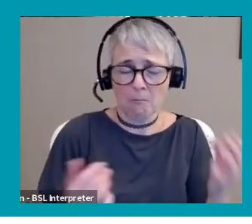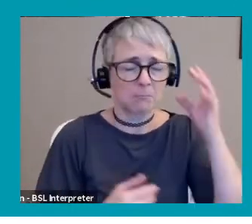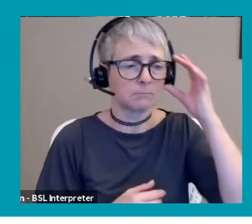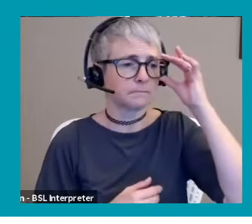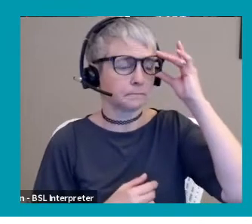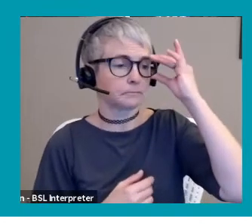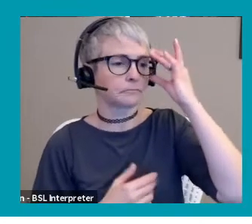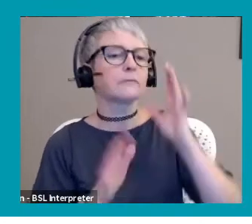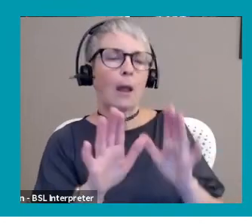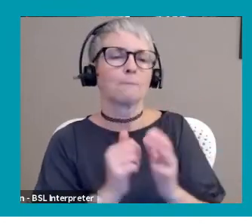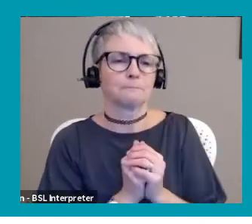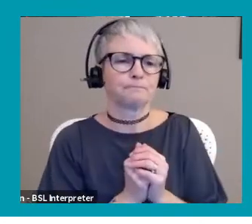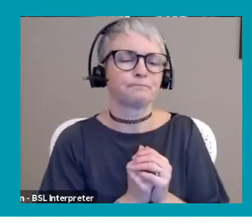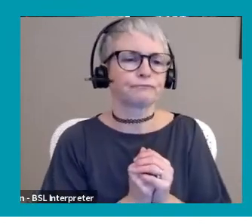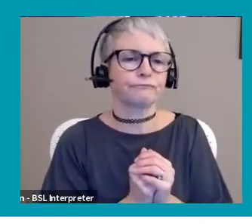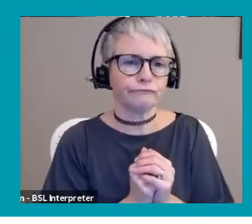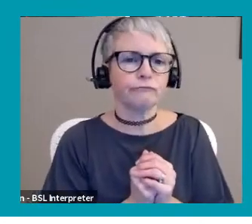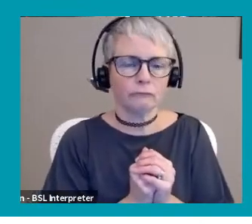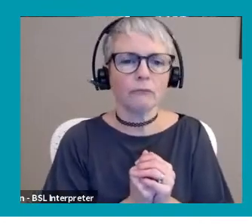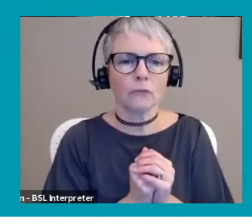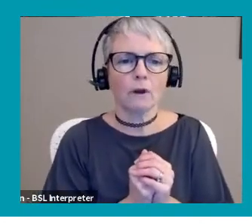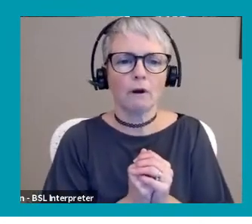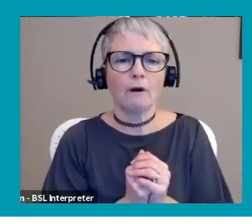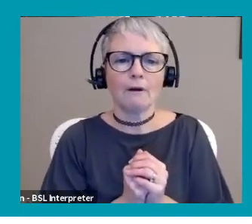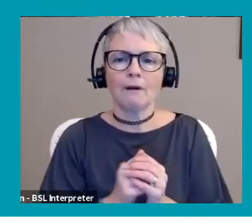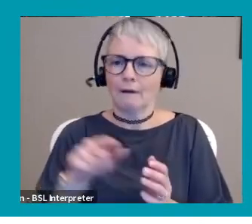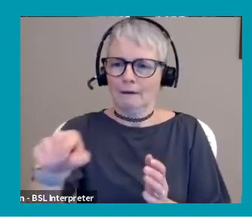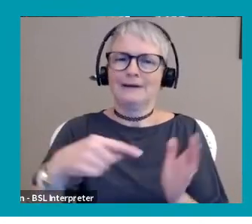Now I know Tammy mentioned earlier about glass door.